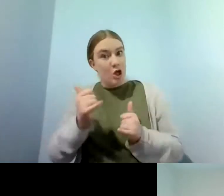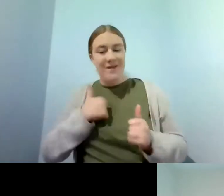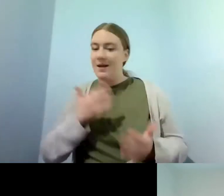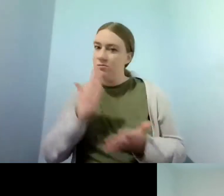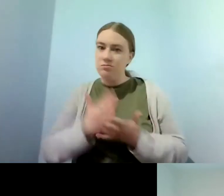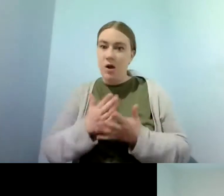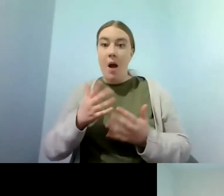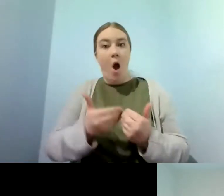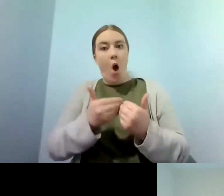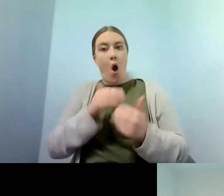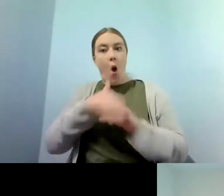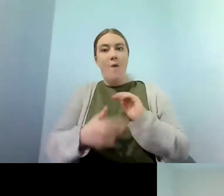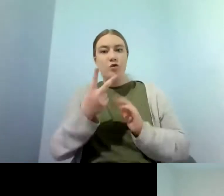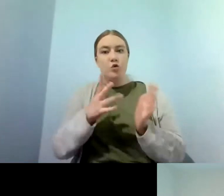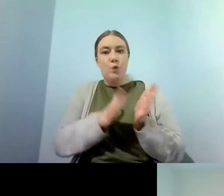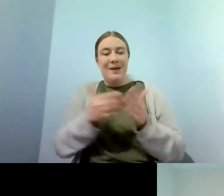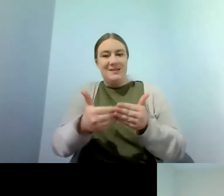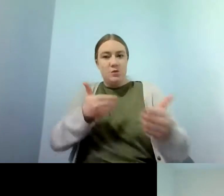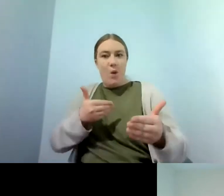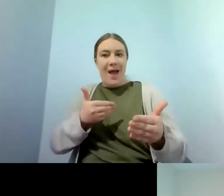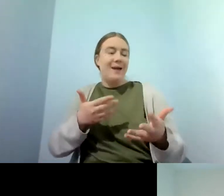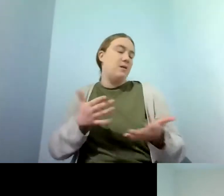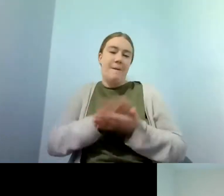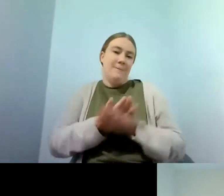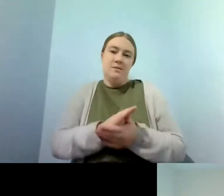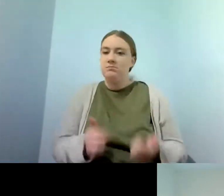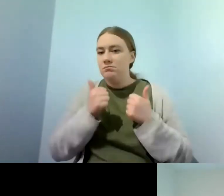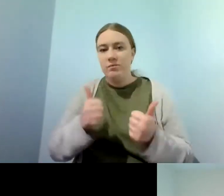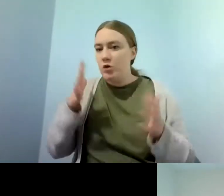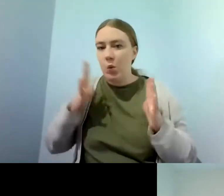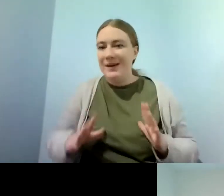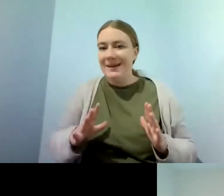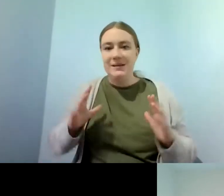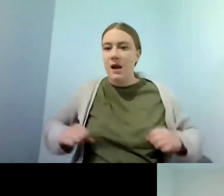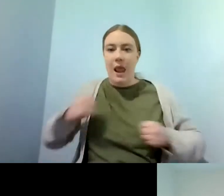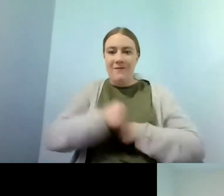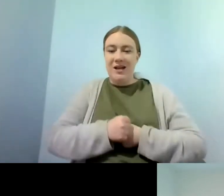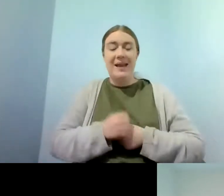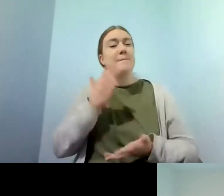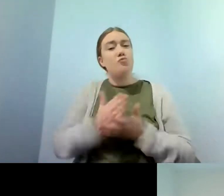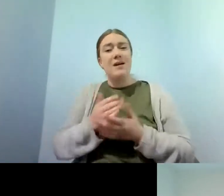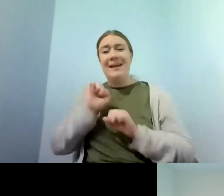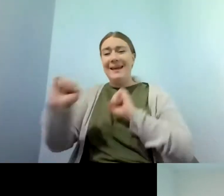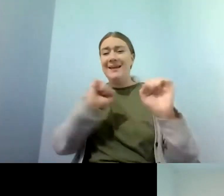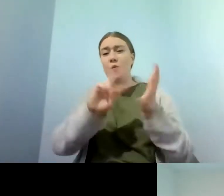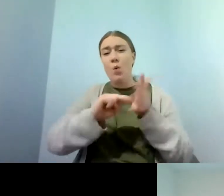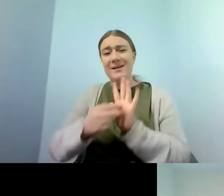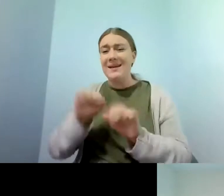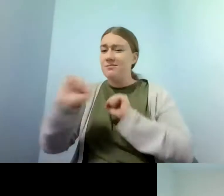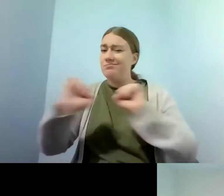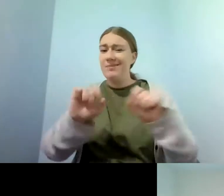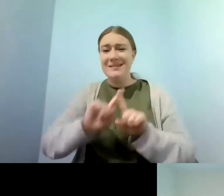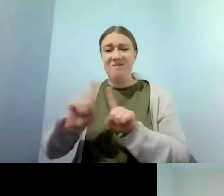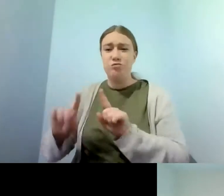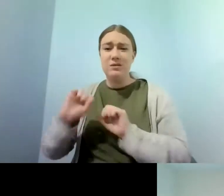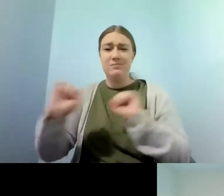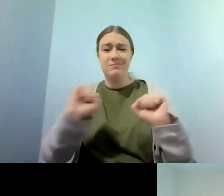um and it's it's a case of every organization does it differently really and at the end of the day